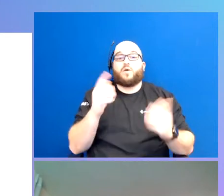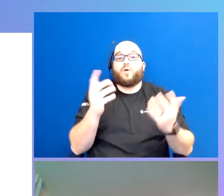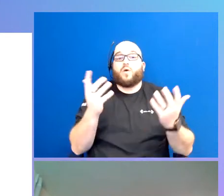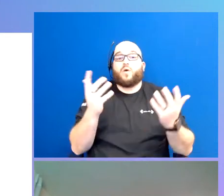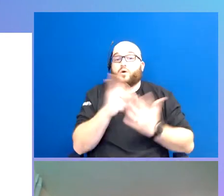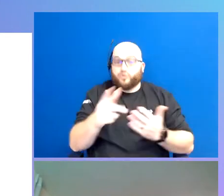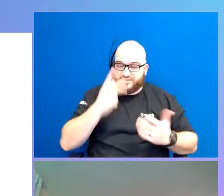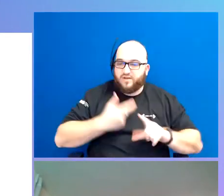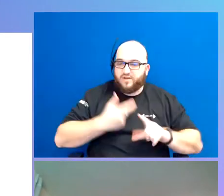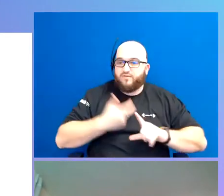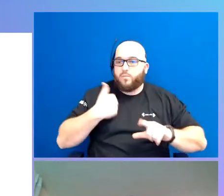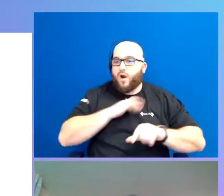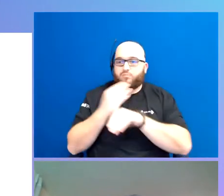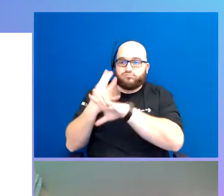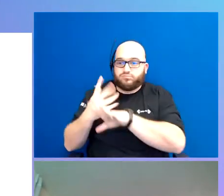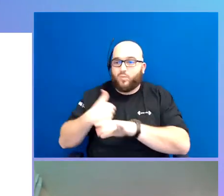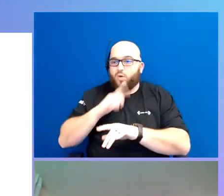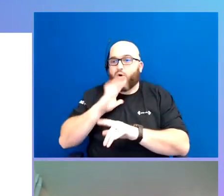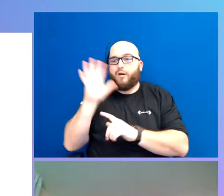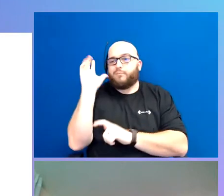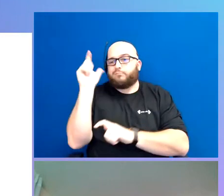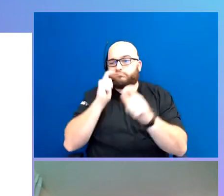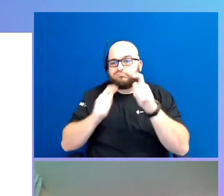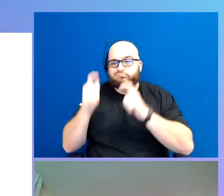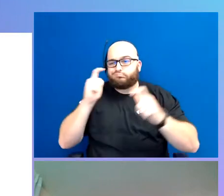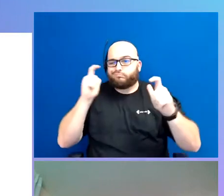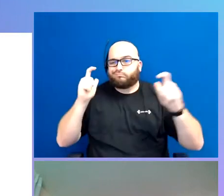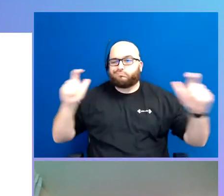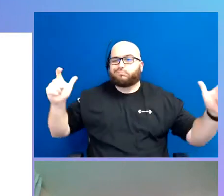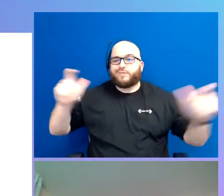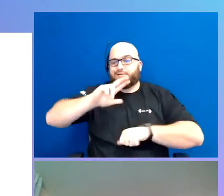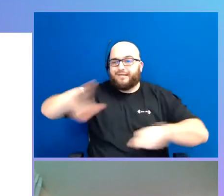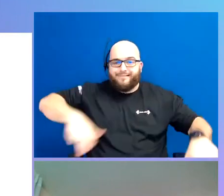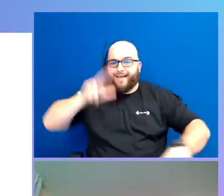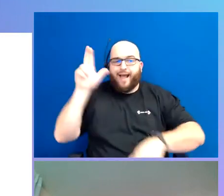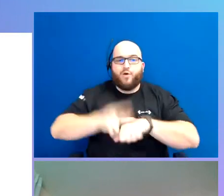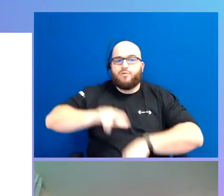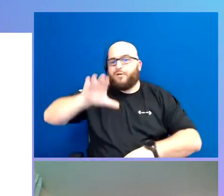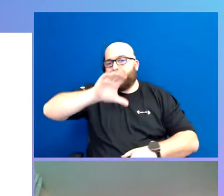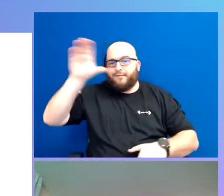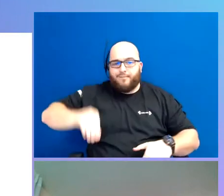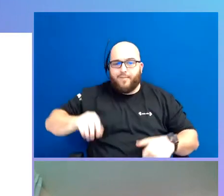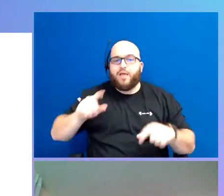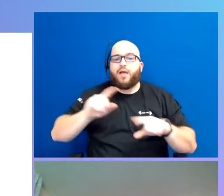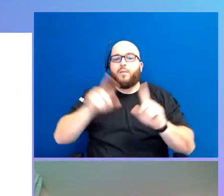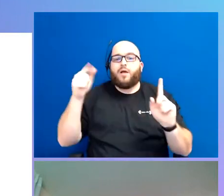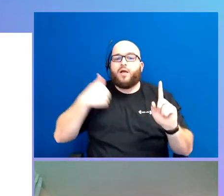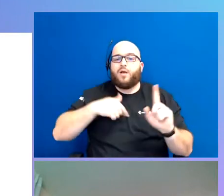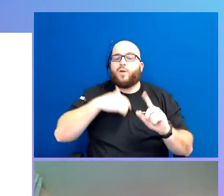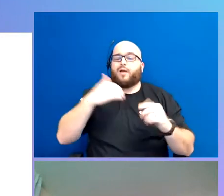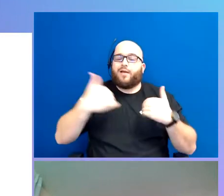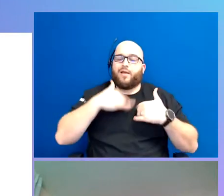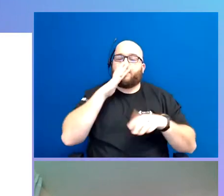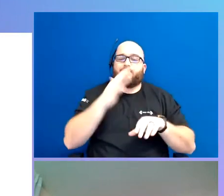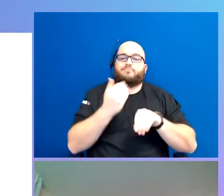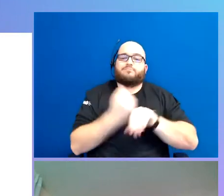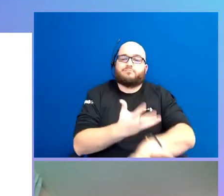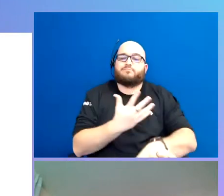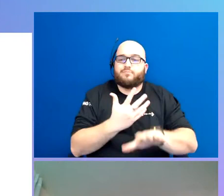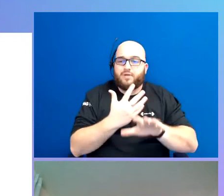are a huge enterprise. Um um, so we did, uh, these virtual